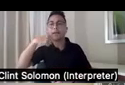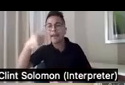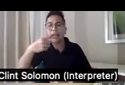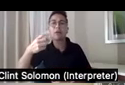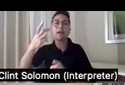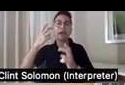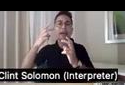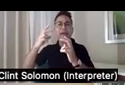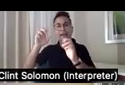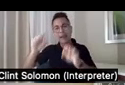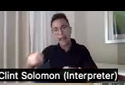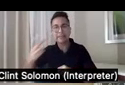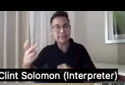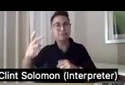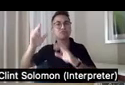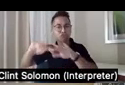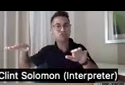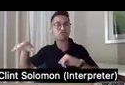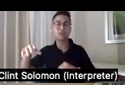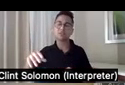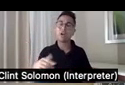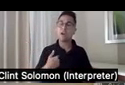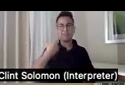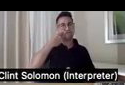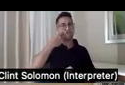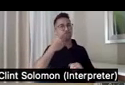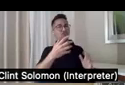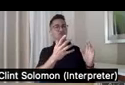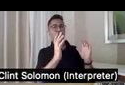what they need so i was just talking to a team yesterday that i've been working with